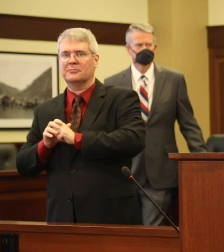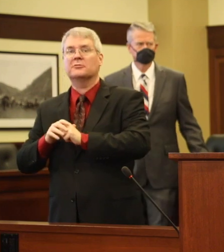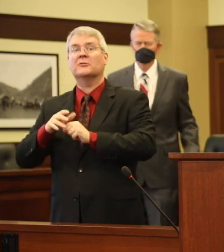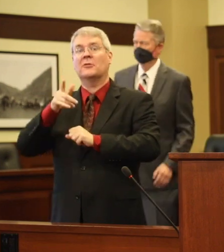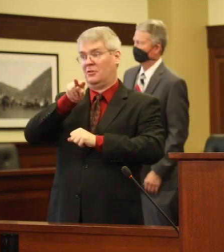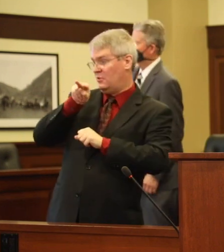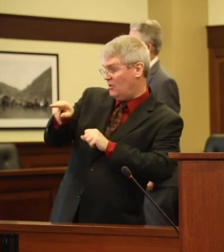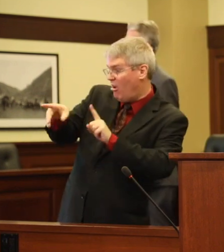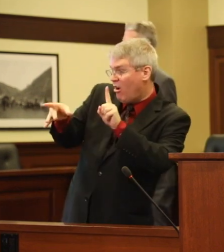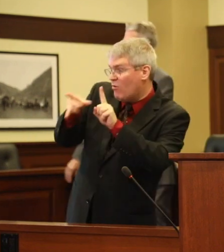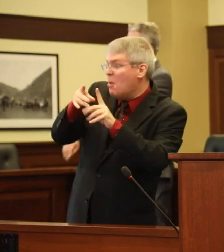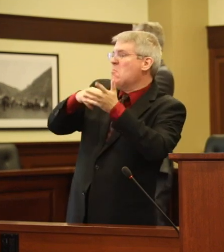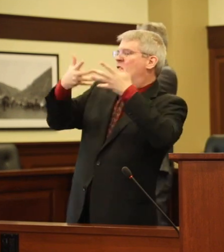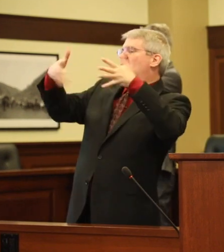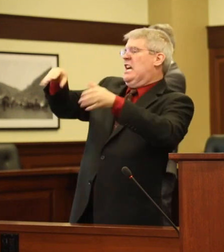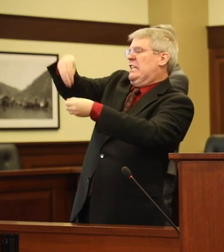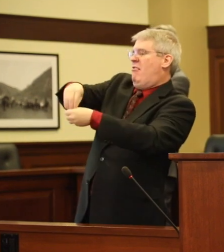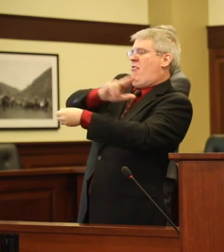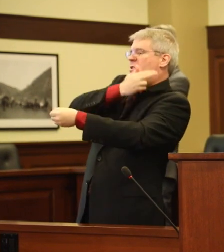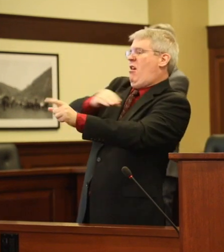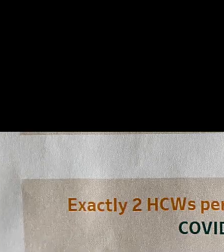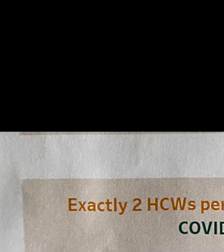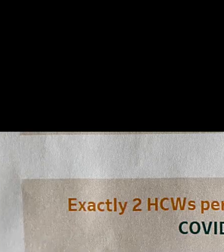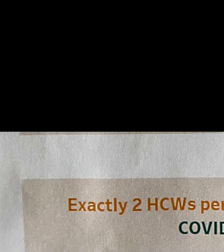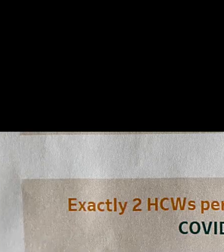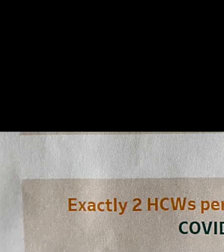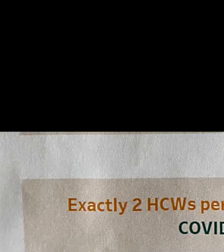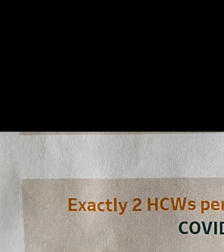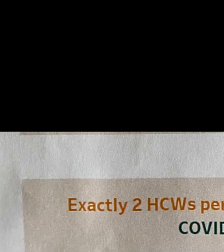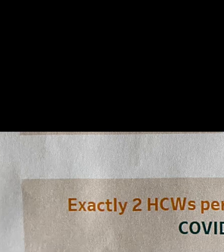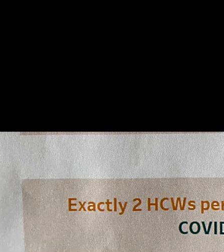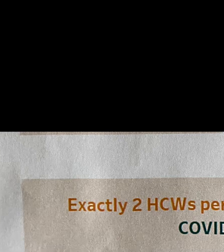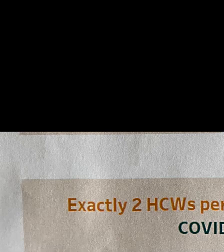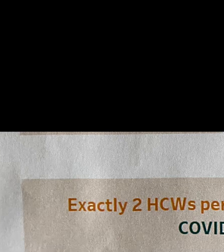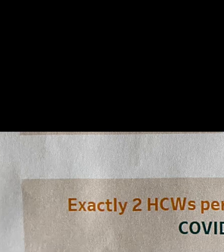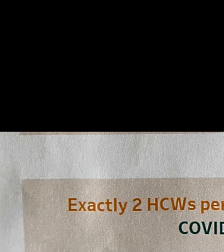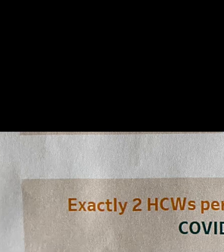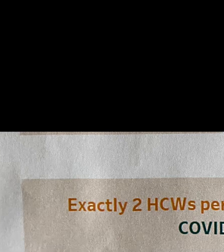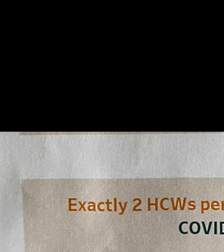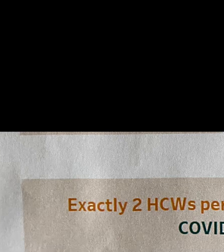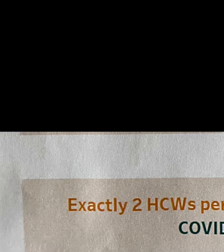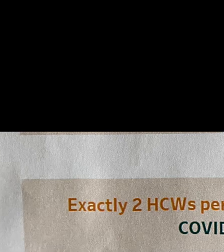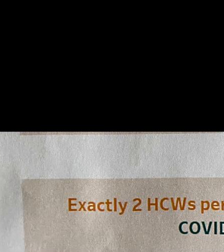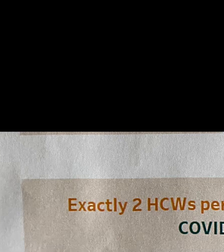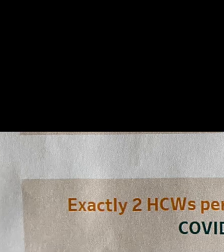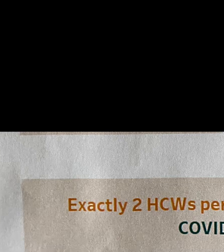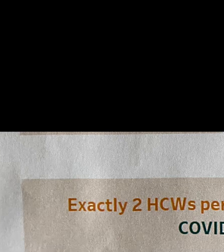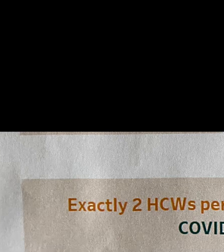And you can see there that the last criteria we have there, we would like to see fewer than two healthcare workers per day reported.